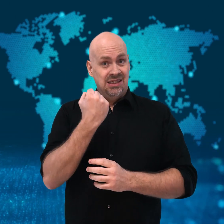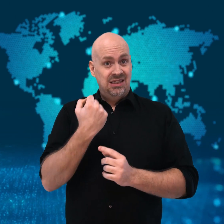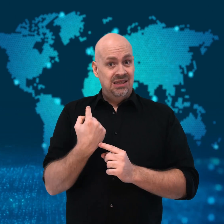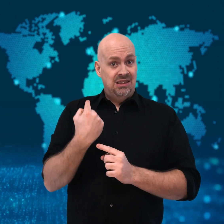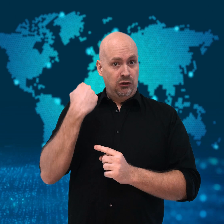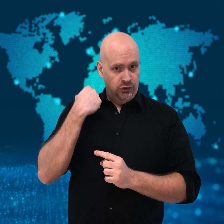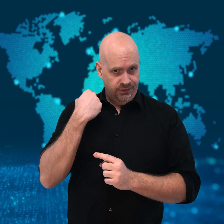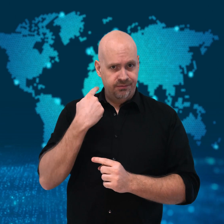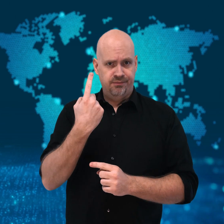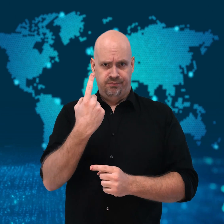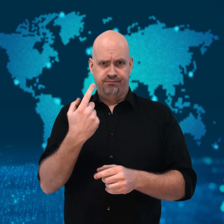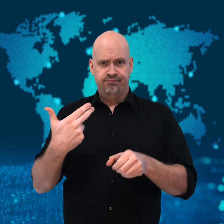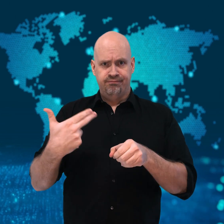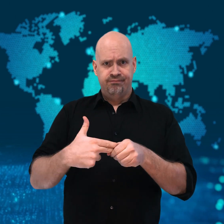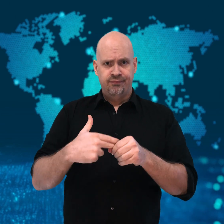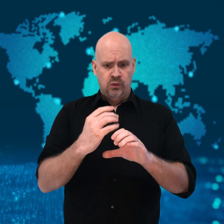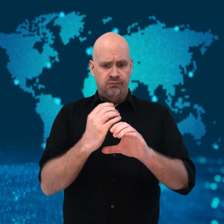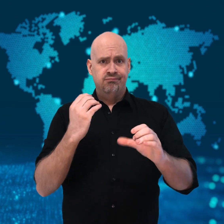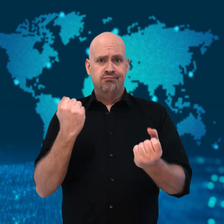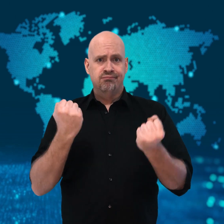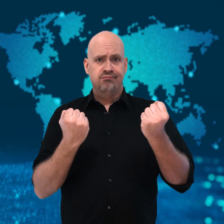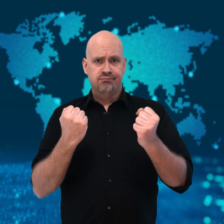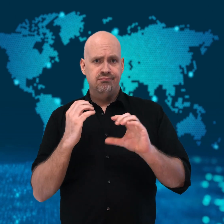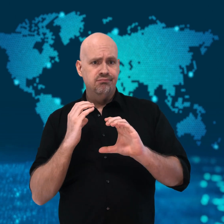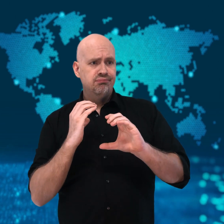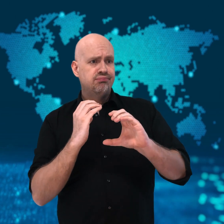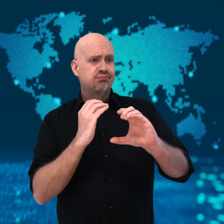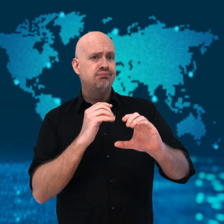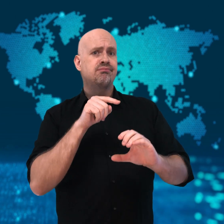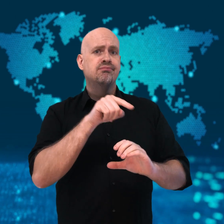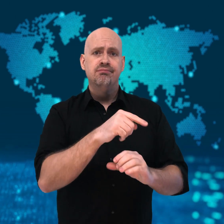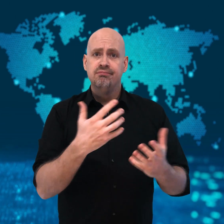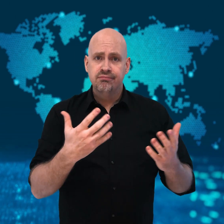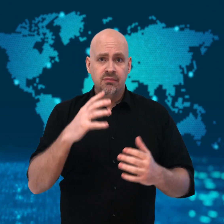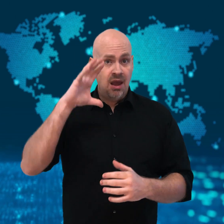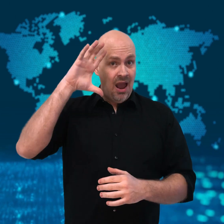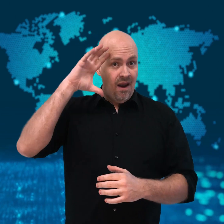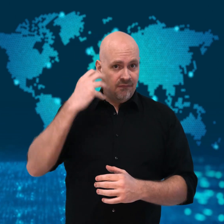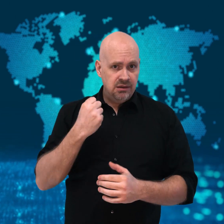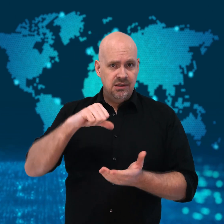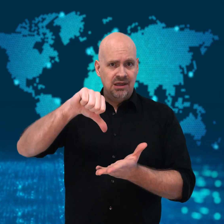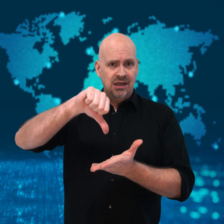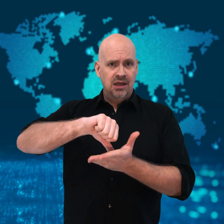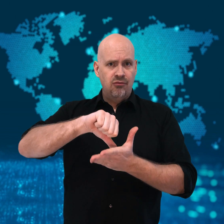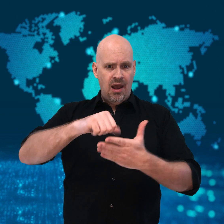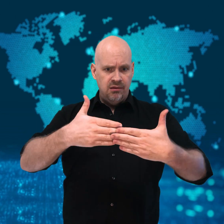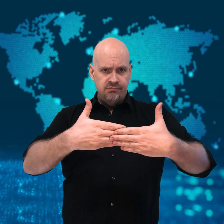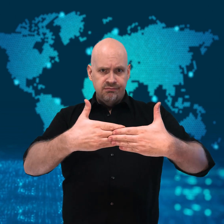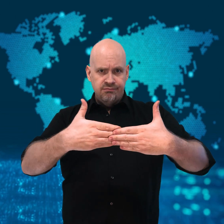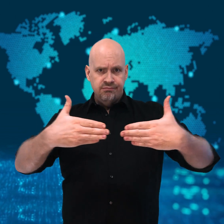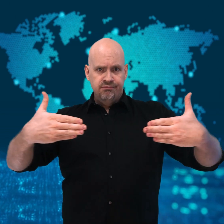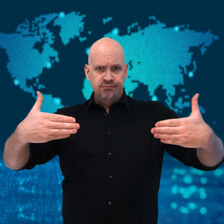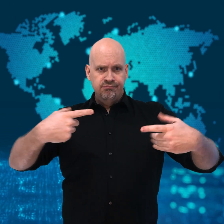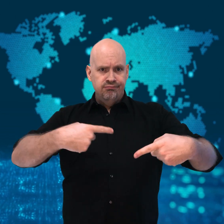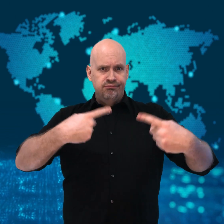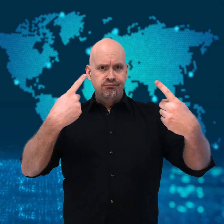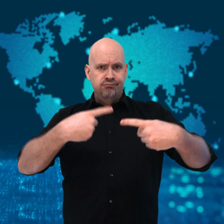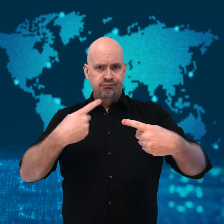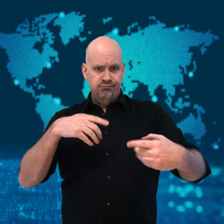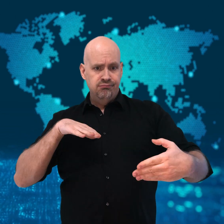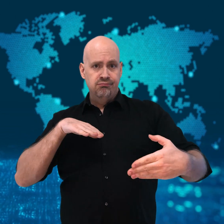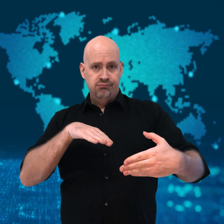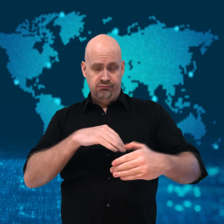a fuel tanker exploded at the customs office at the Afghan-Iran border.